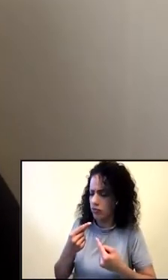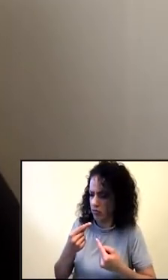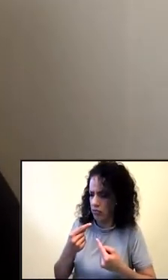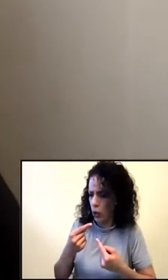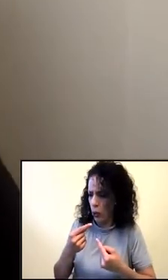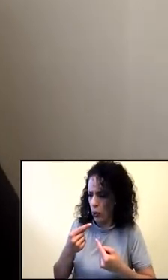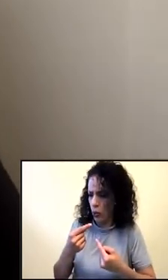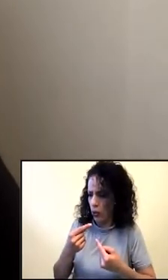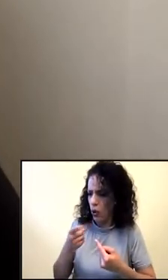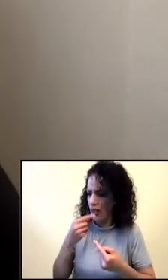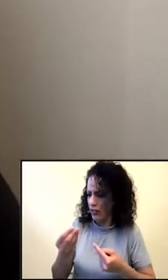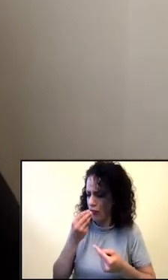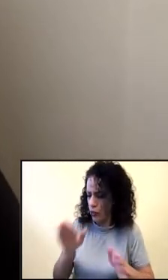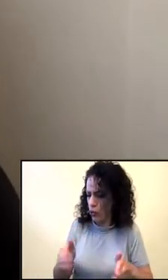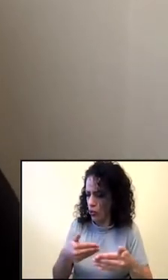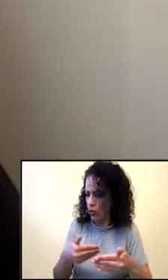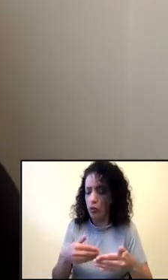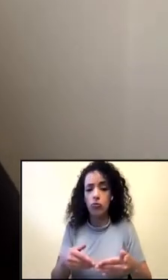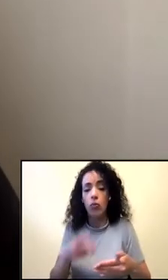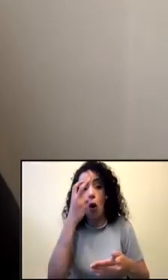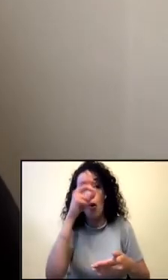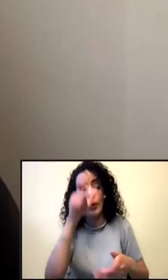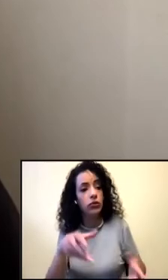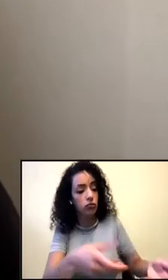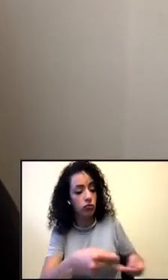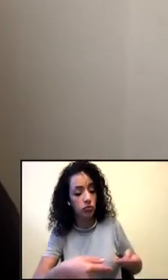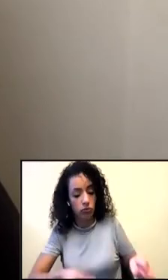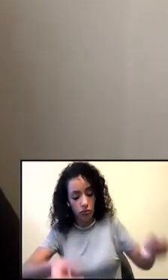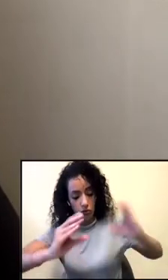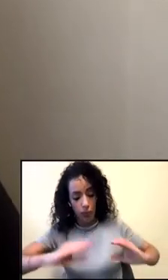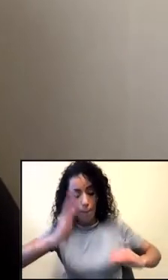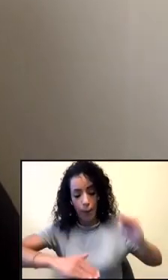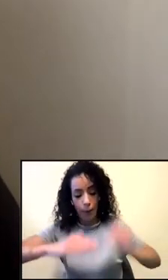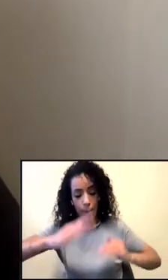And yet the archives still chose to like deny their lived experience for what was written down.